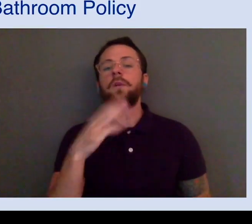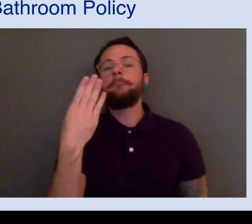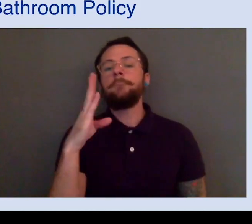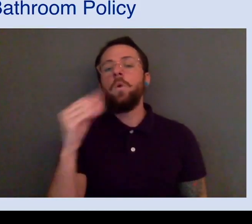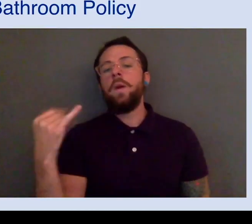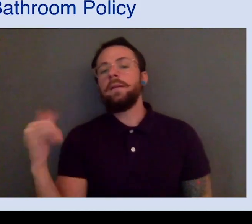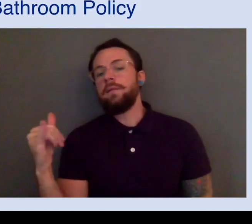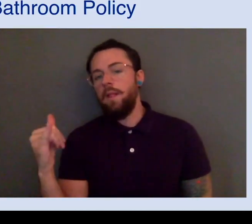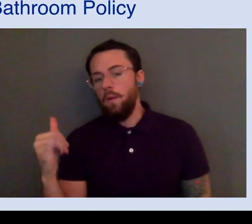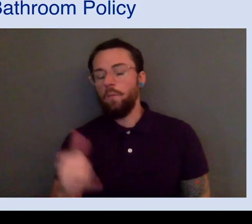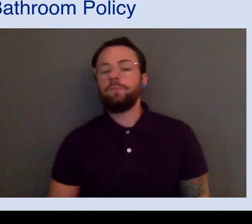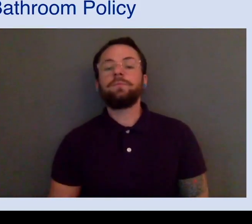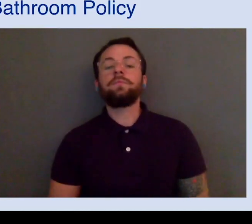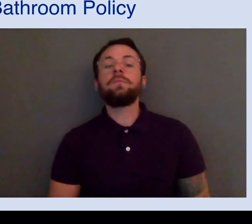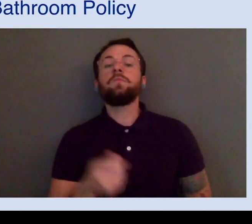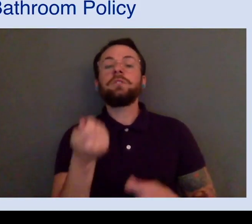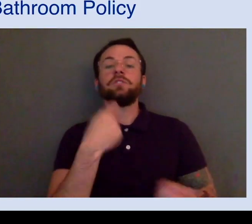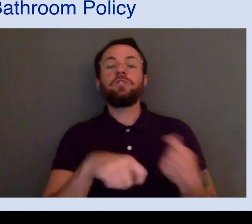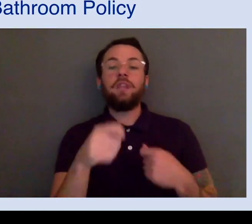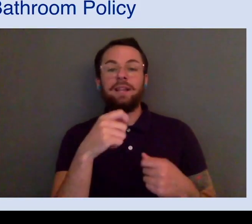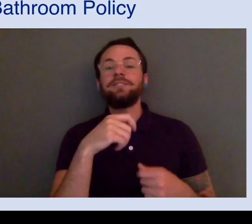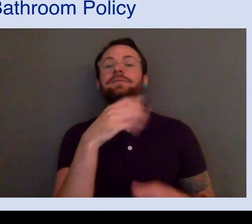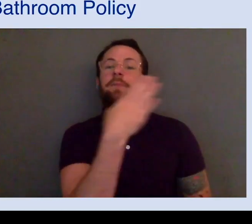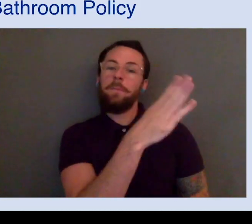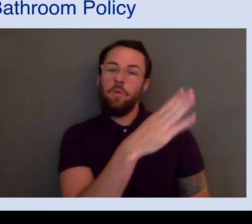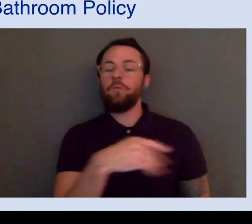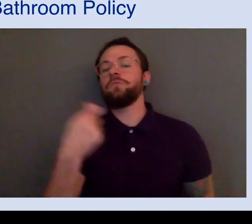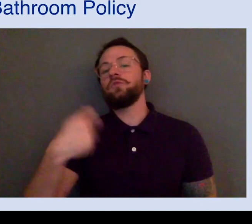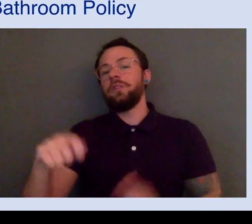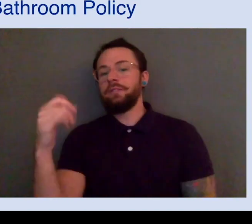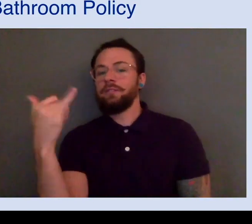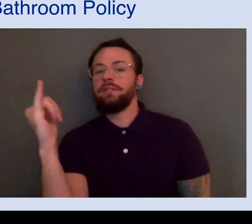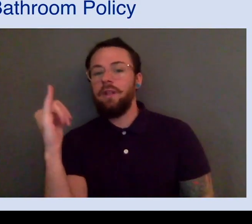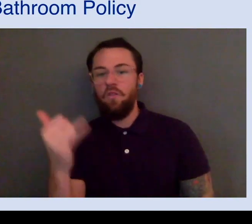So we had originally boys and girls bathrooms and we changed all of them to simply being